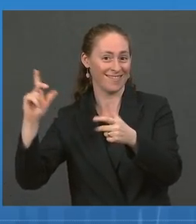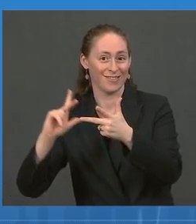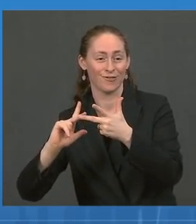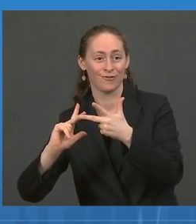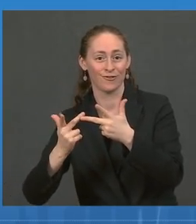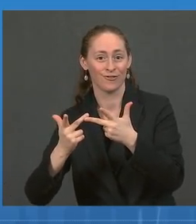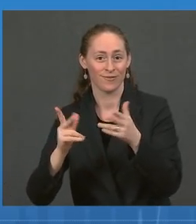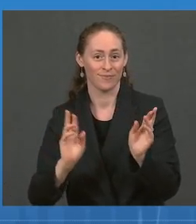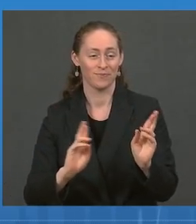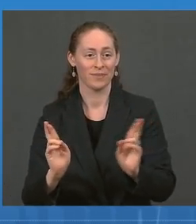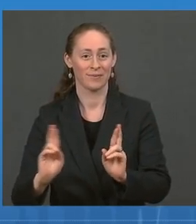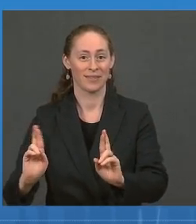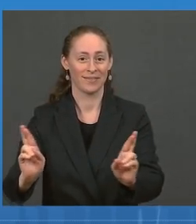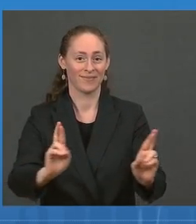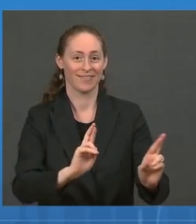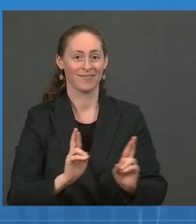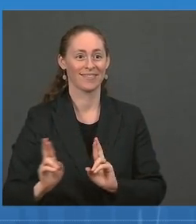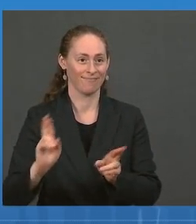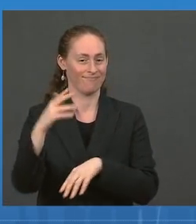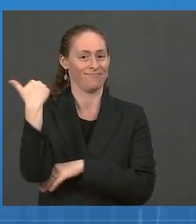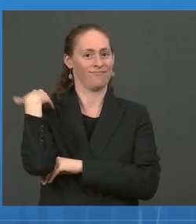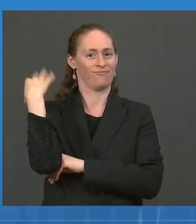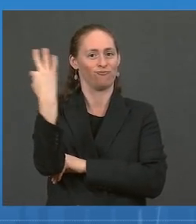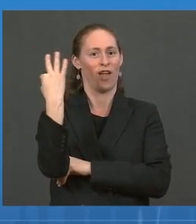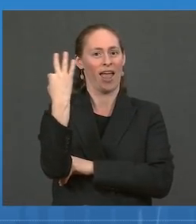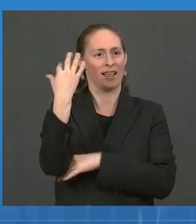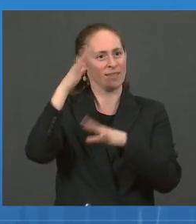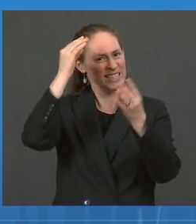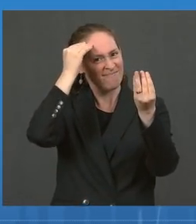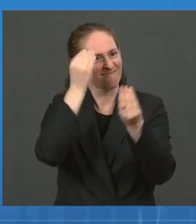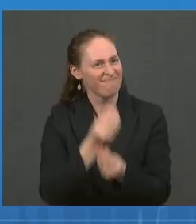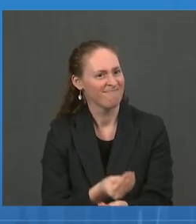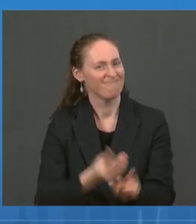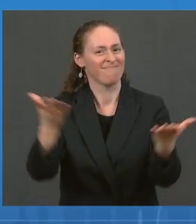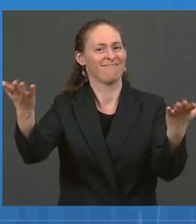on Friday, immediately following the FDA and CDC recommendations.